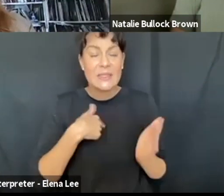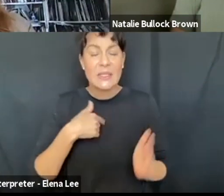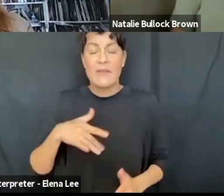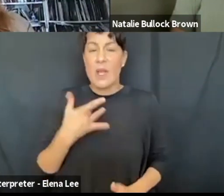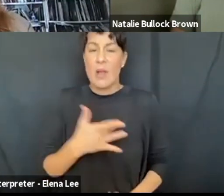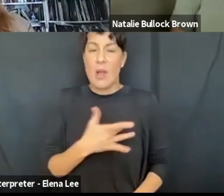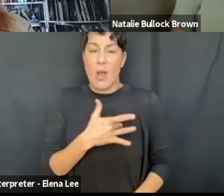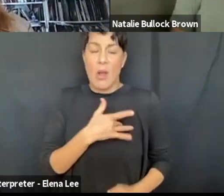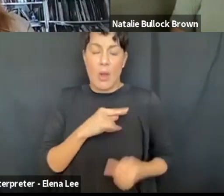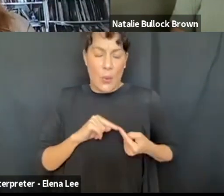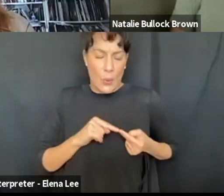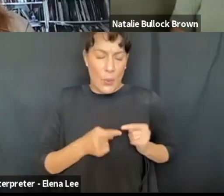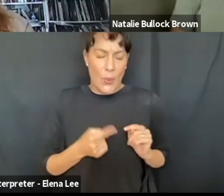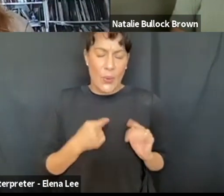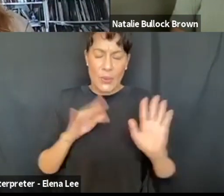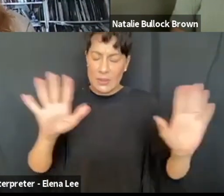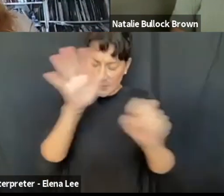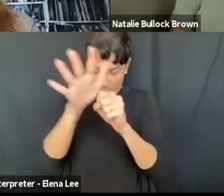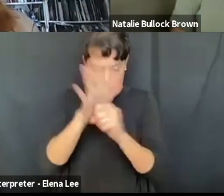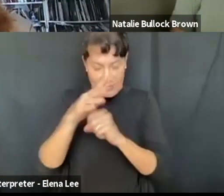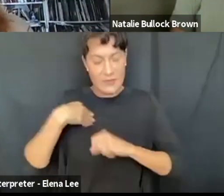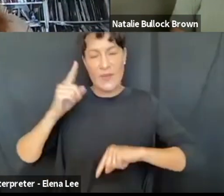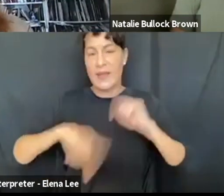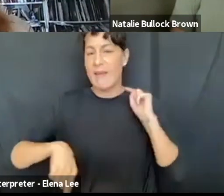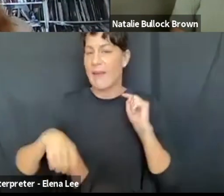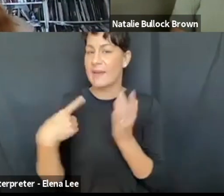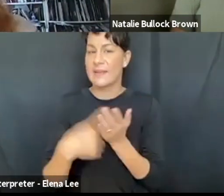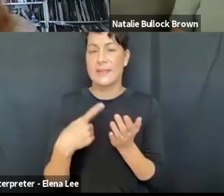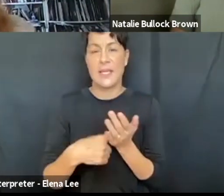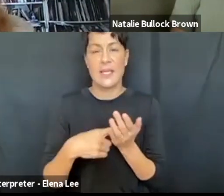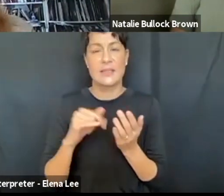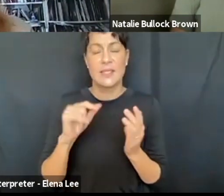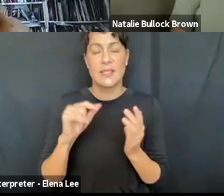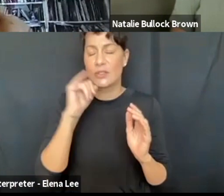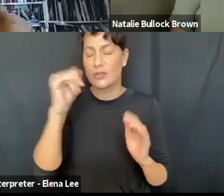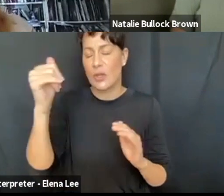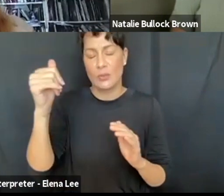"'Please enough, I cannot talk about that. "'Please don't remind me, t's not easy.'"